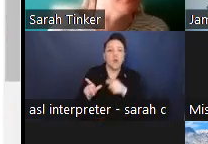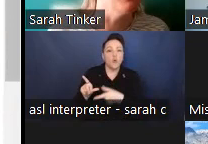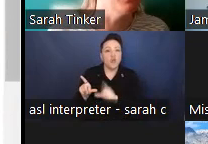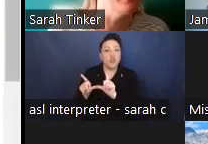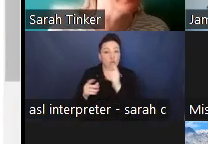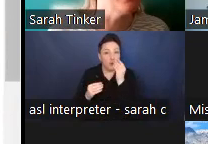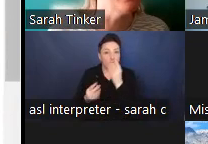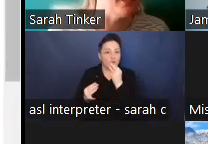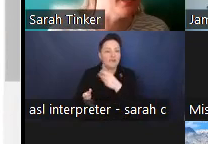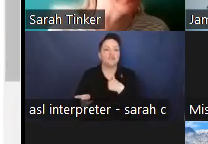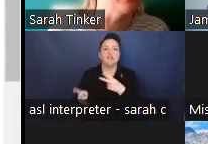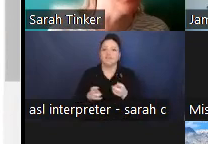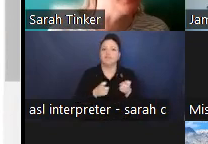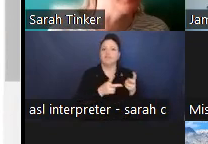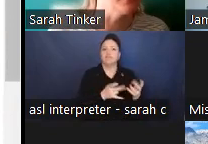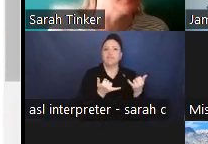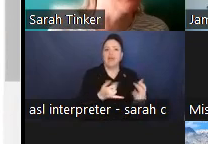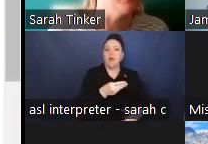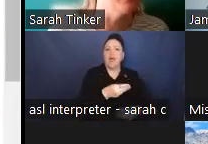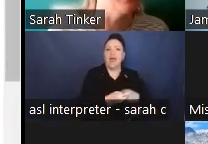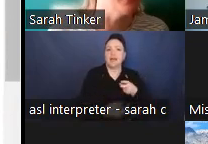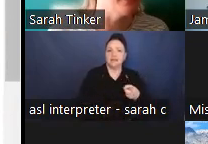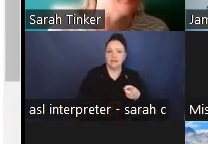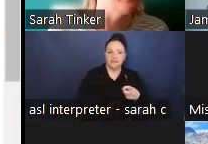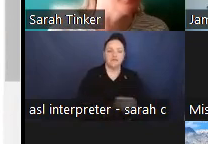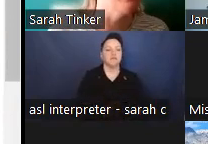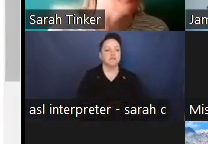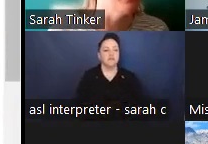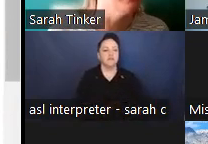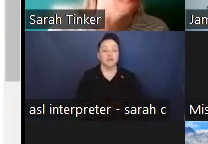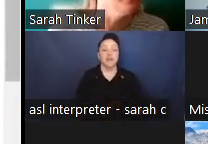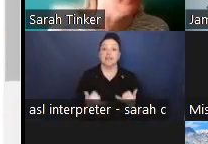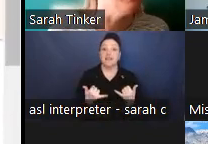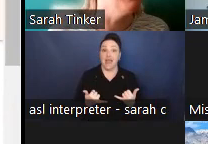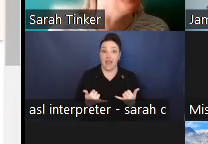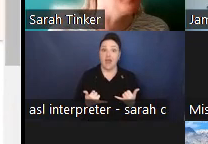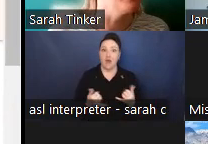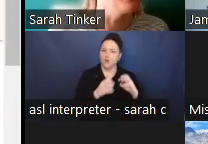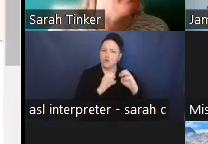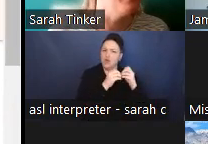and what we can see from traffic these are getting a lot of traffic apply and renew. We also have